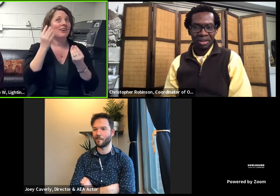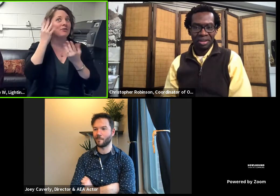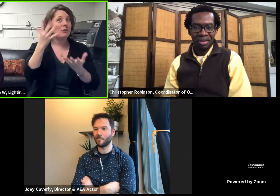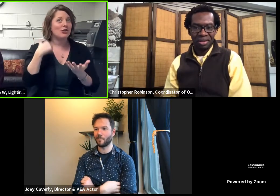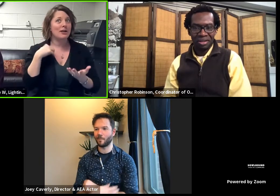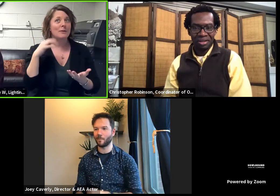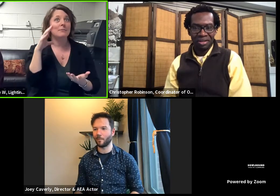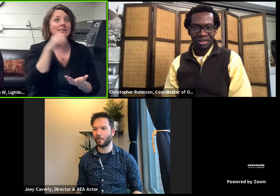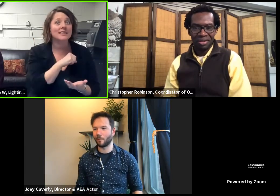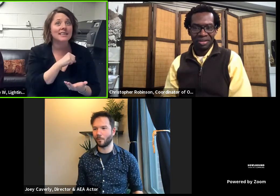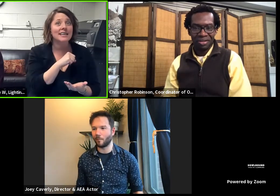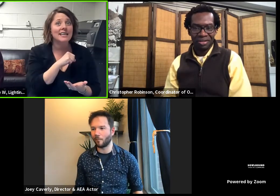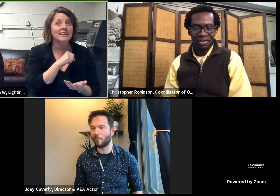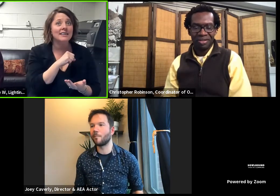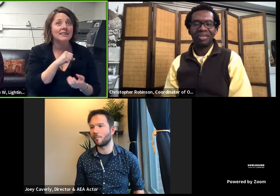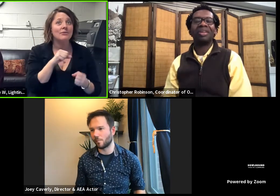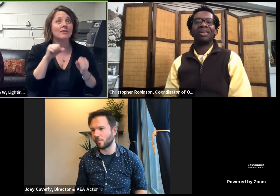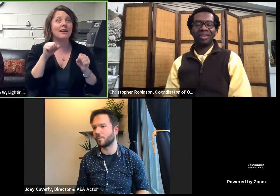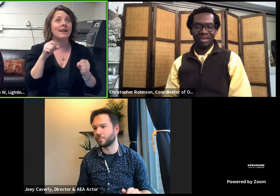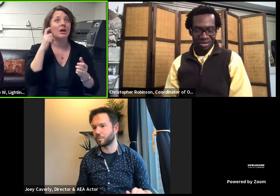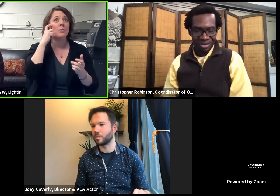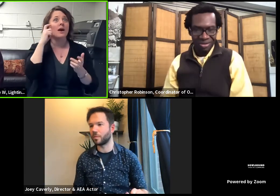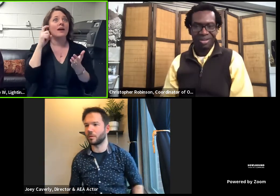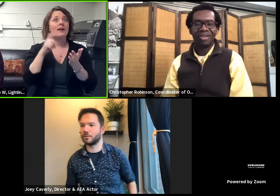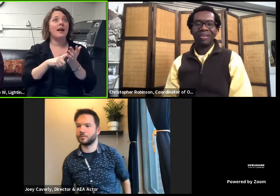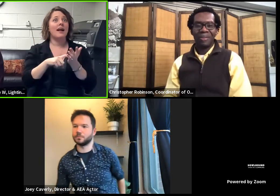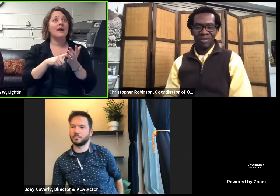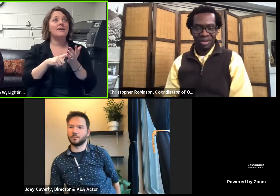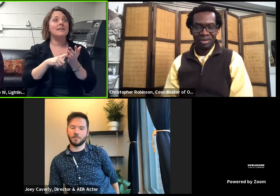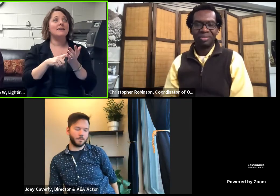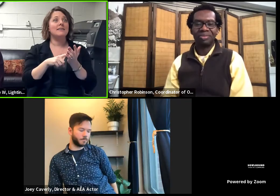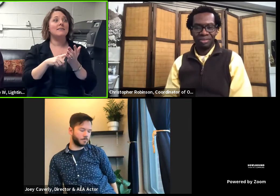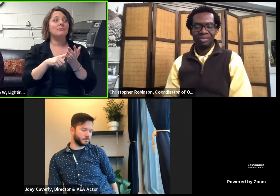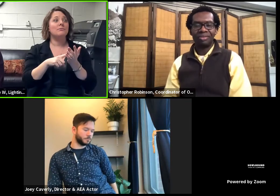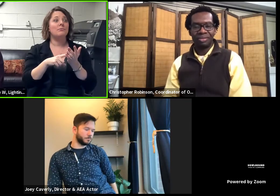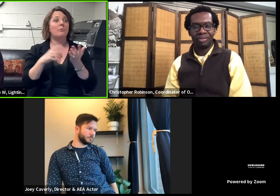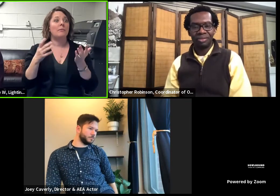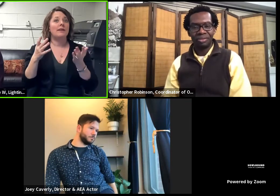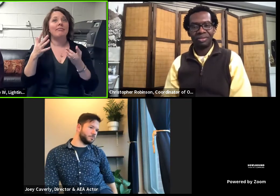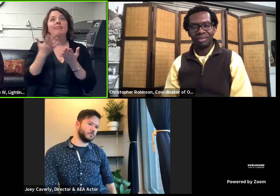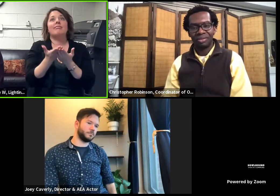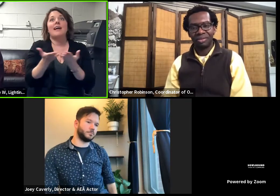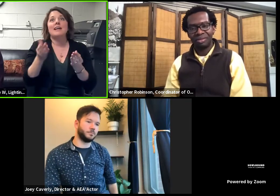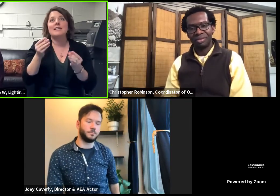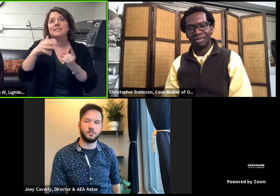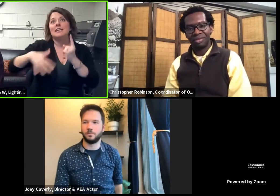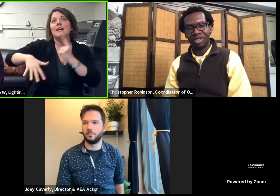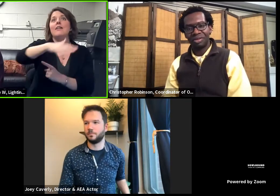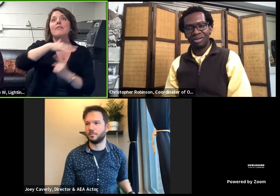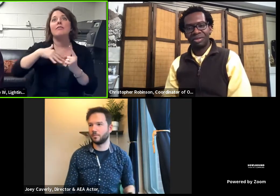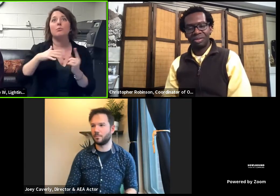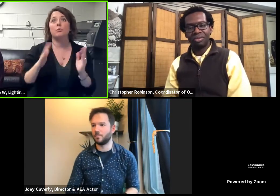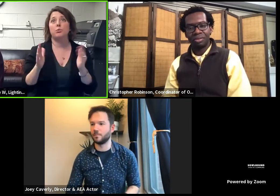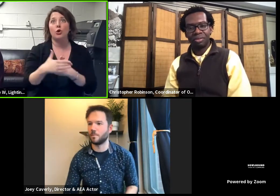they could, you know, information I may be missing, or we could try to recognize what's happening